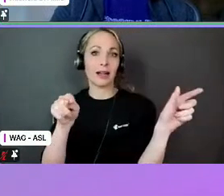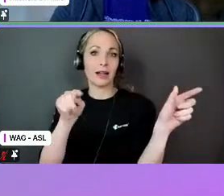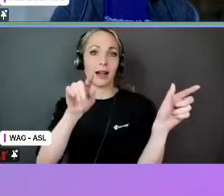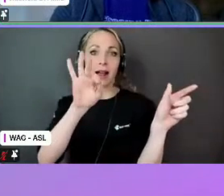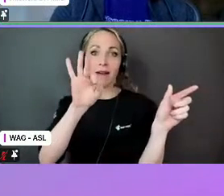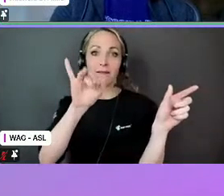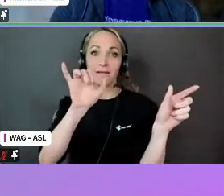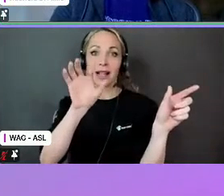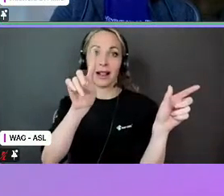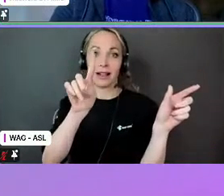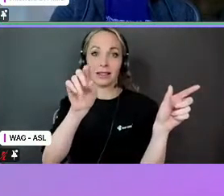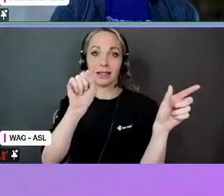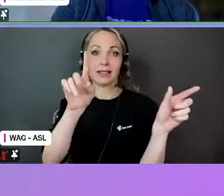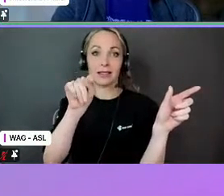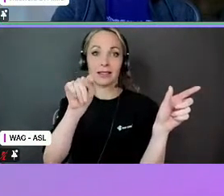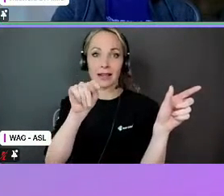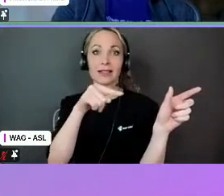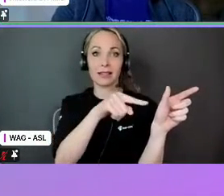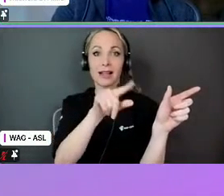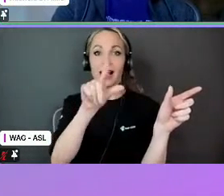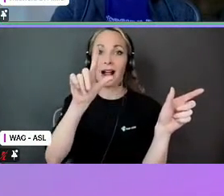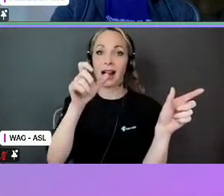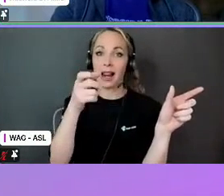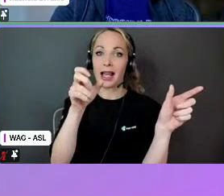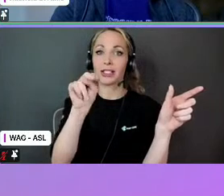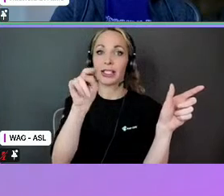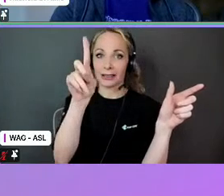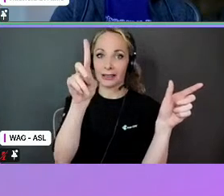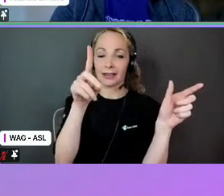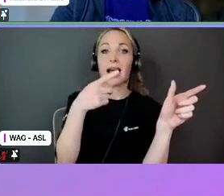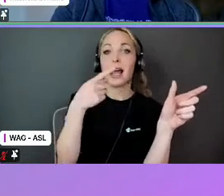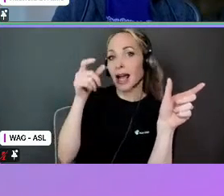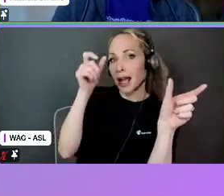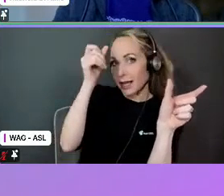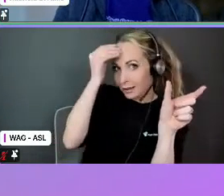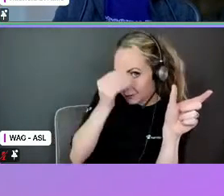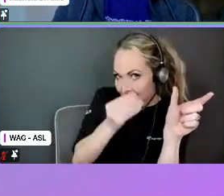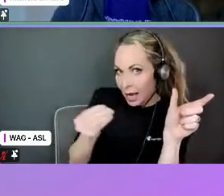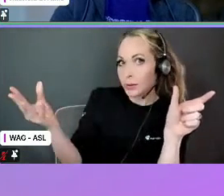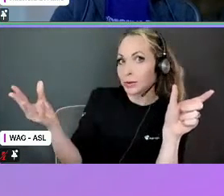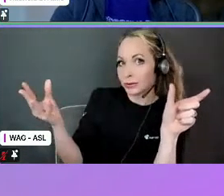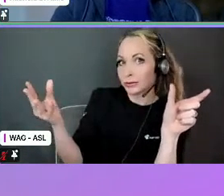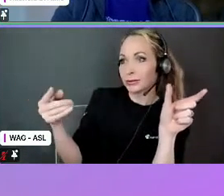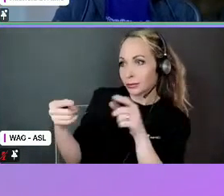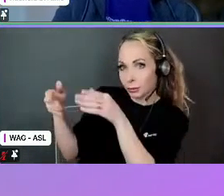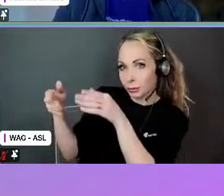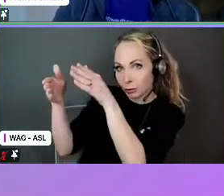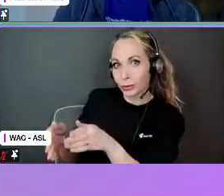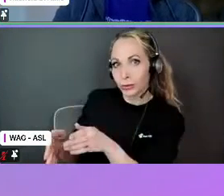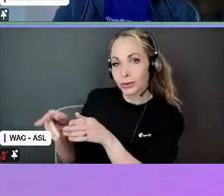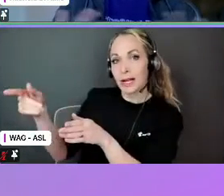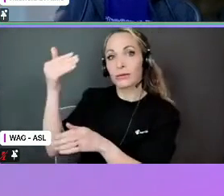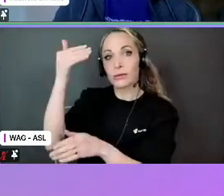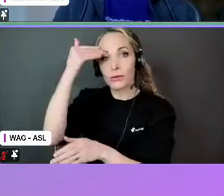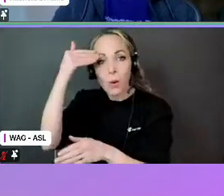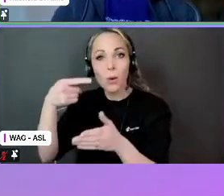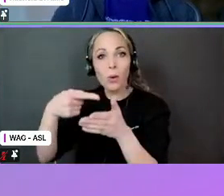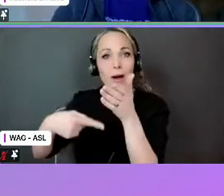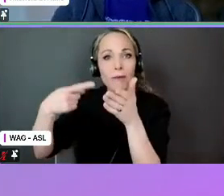first check box of a group, this fieldset legend will be announced 2 users of assistive